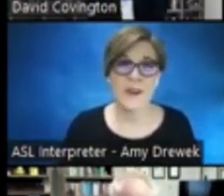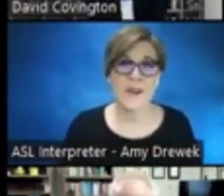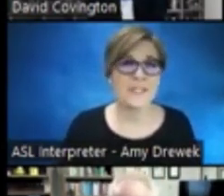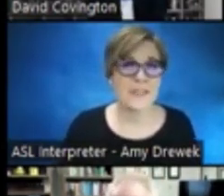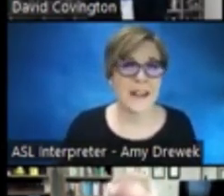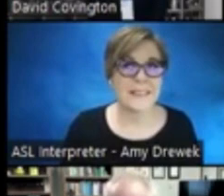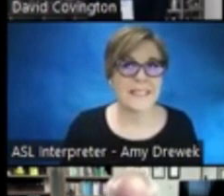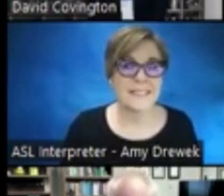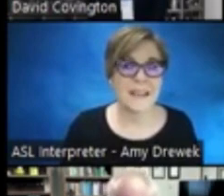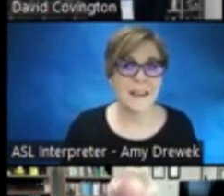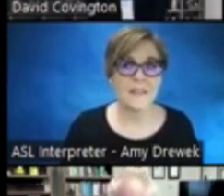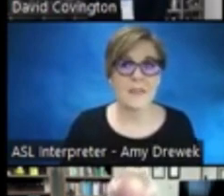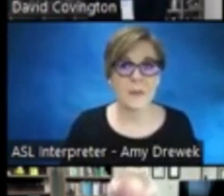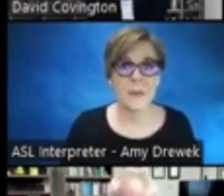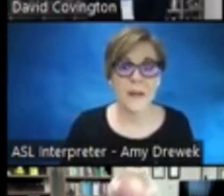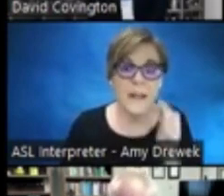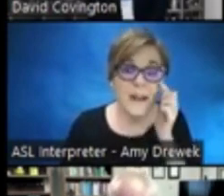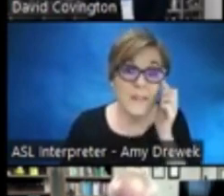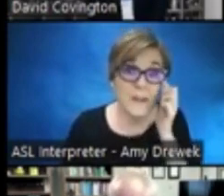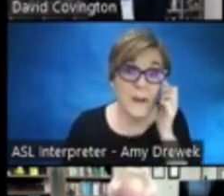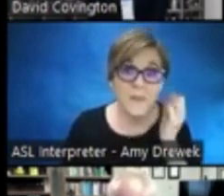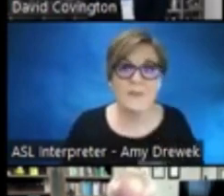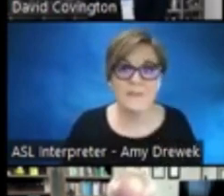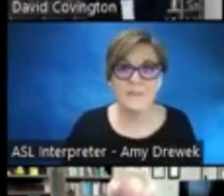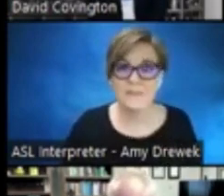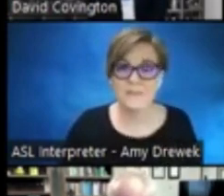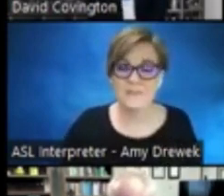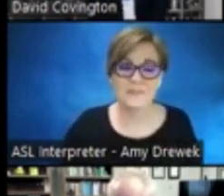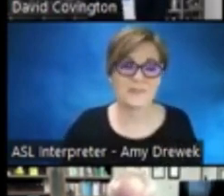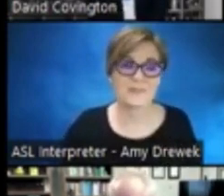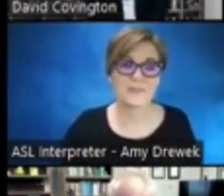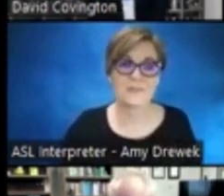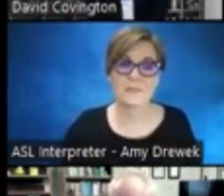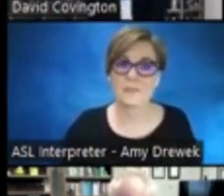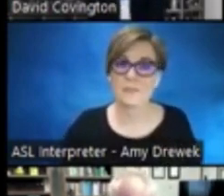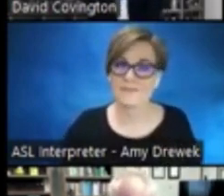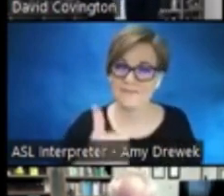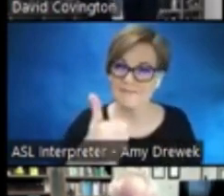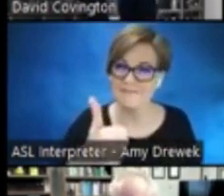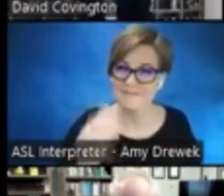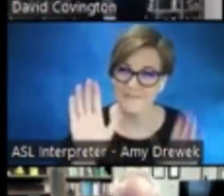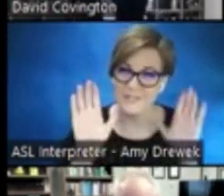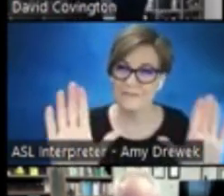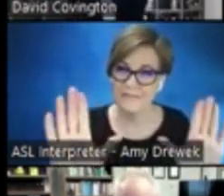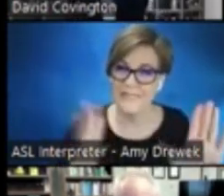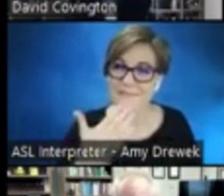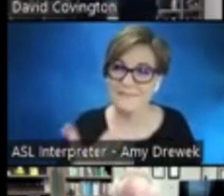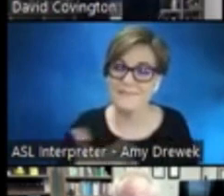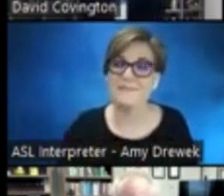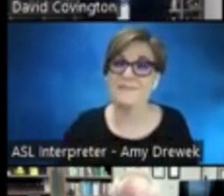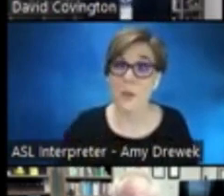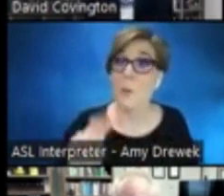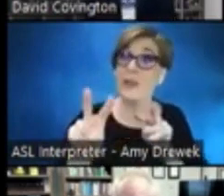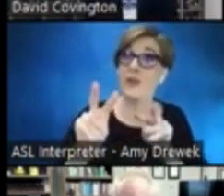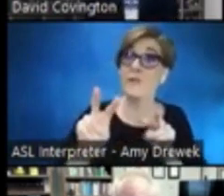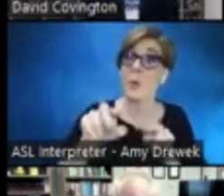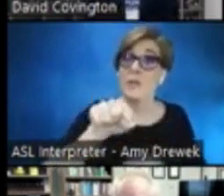FOR CALLING AND INSTEAD OF USING A 800 NUMBER. WONDERFUL. WE ARE LOOKING FORWARD TO HAVING YOU BACK AS YOU